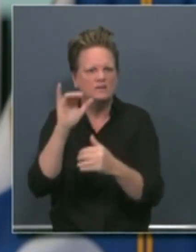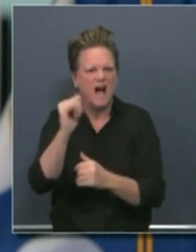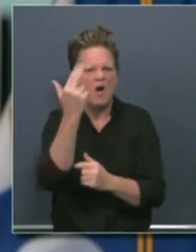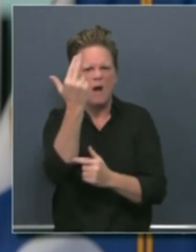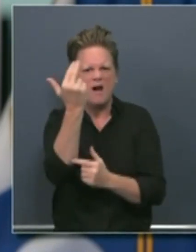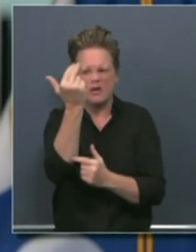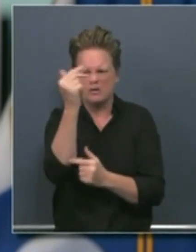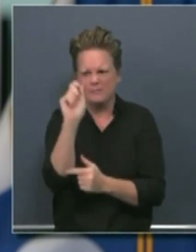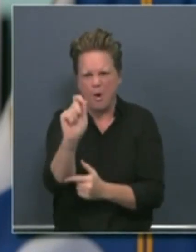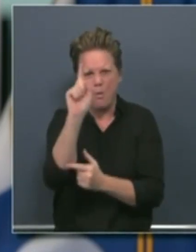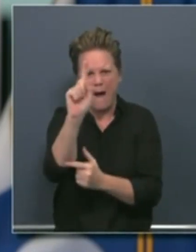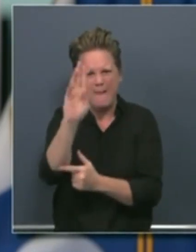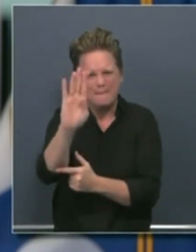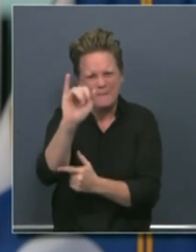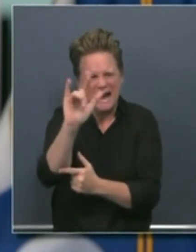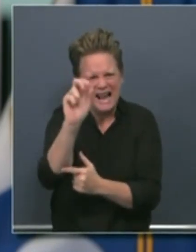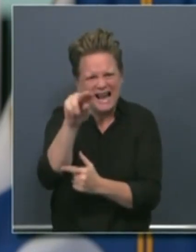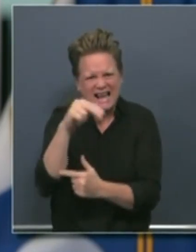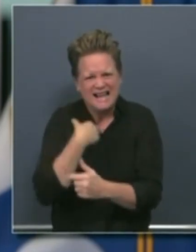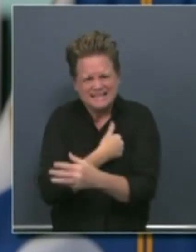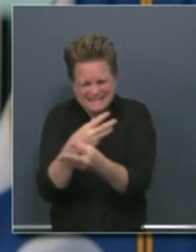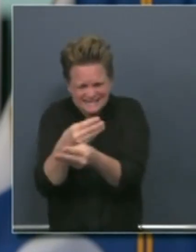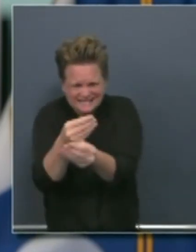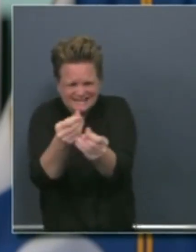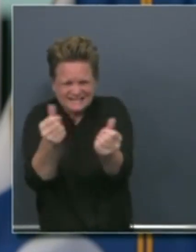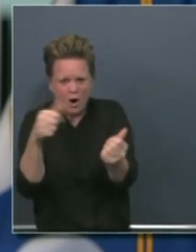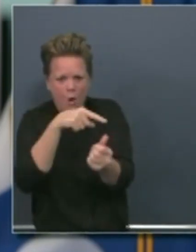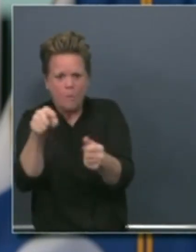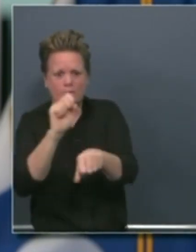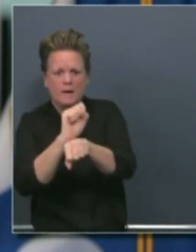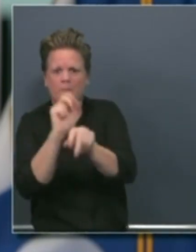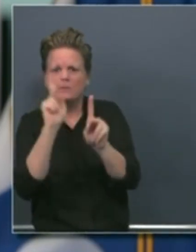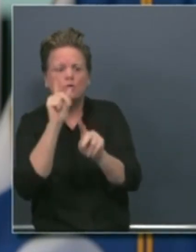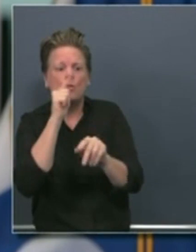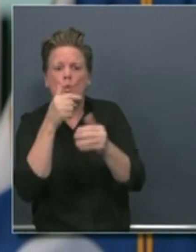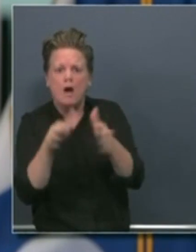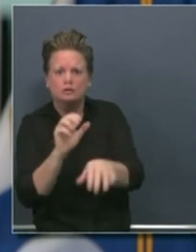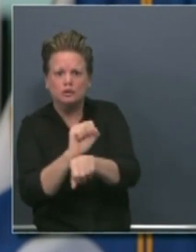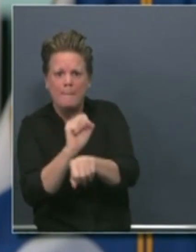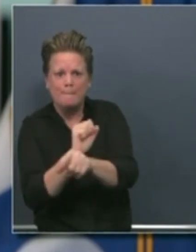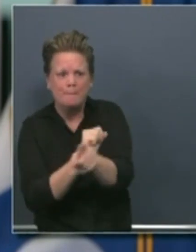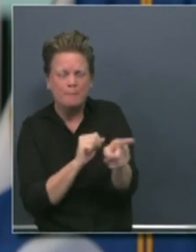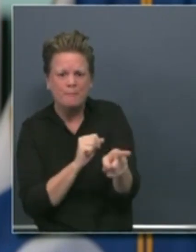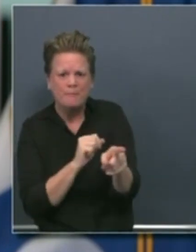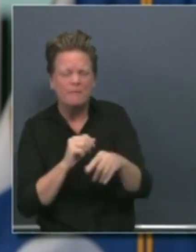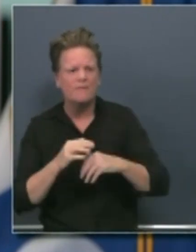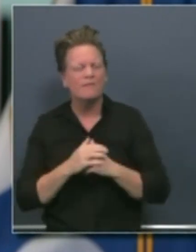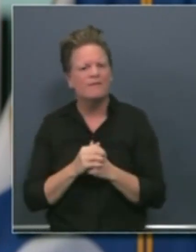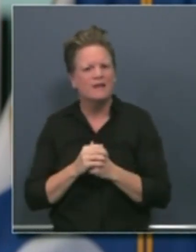SKYROCKETED IN THIS STATE. SOME BILLION OF UNEMPLOYMENT